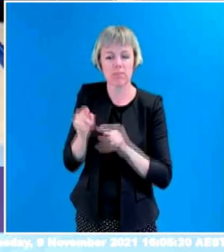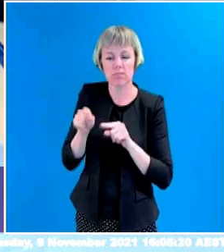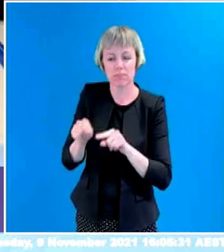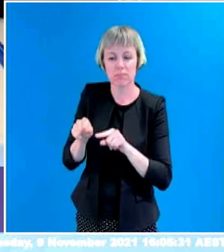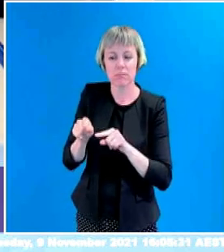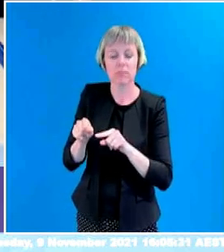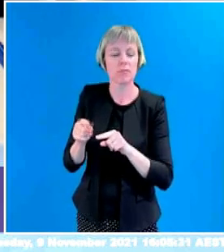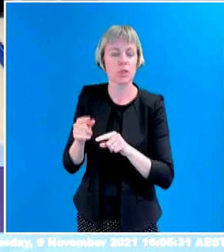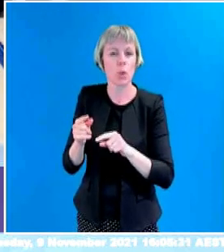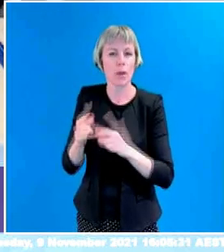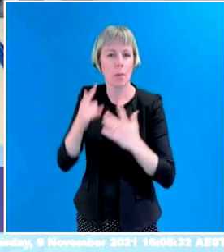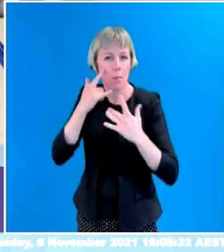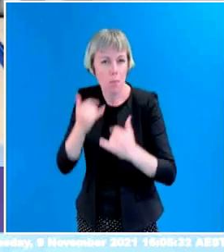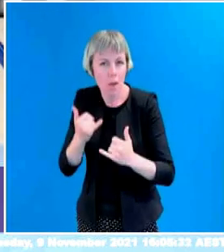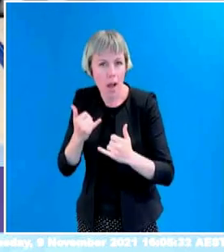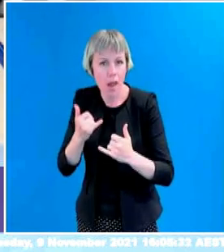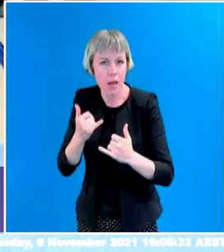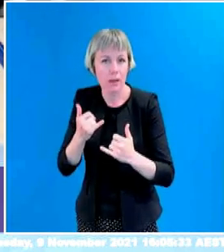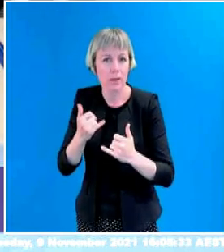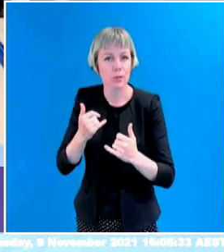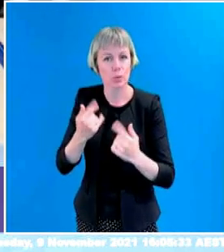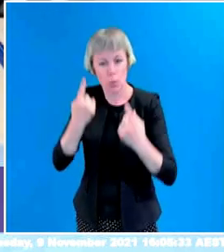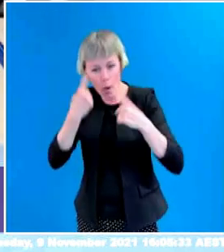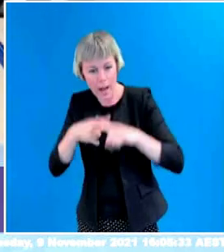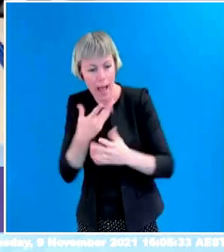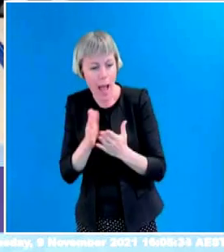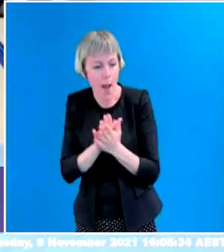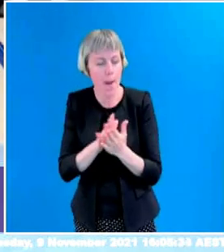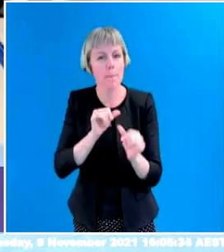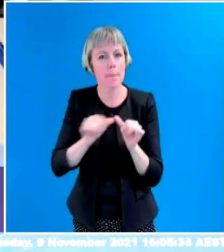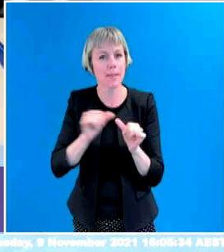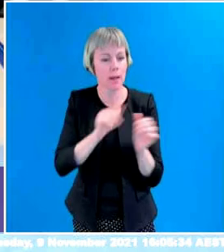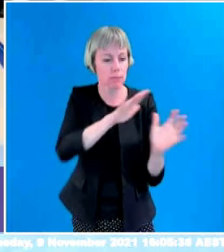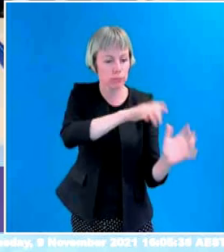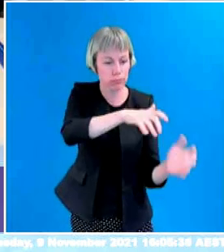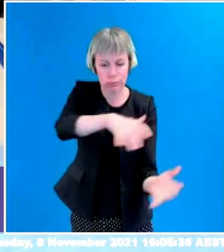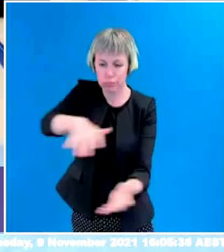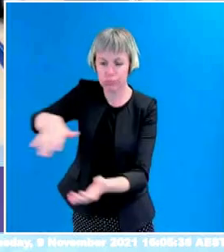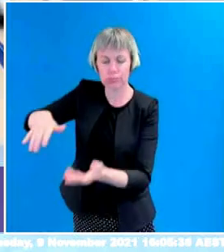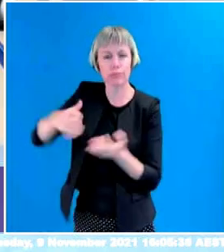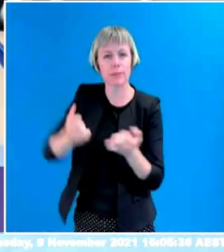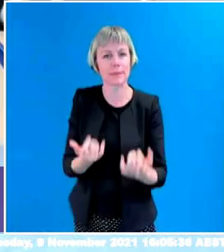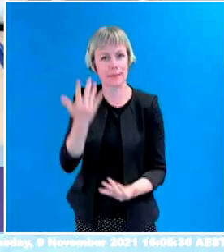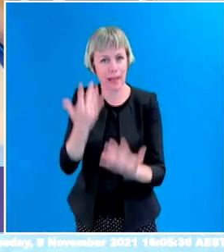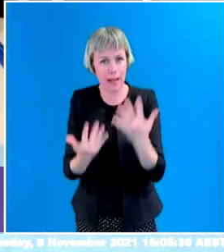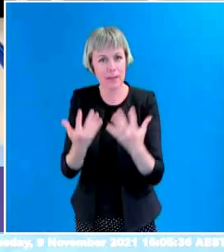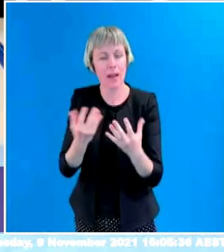we could gather better data to measure outcomes within the NDIS.